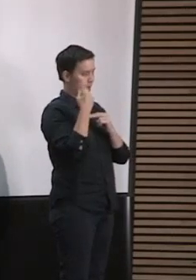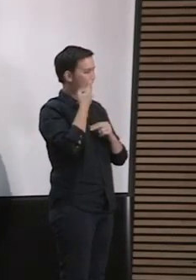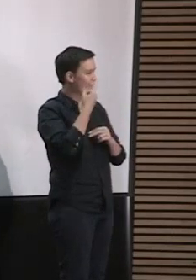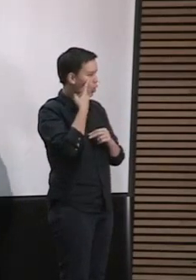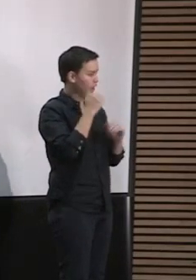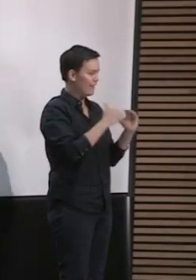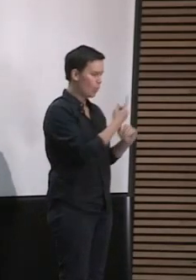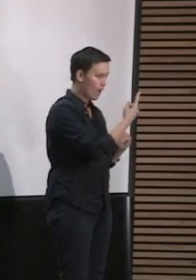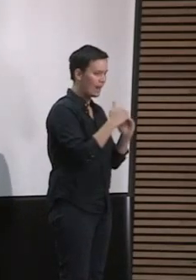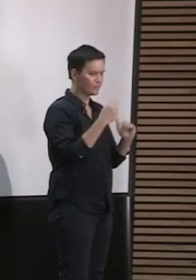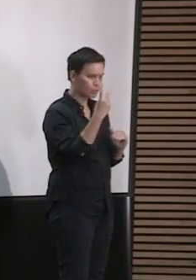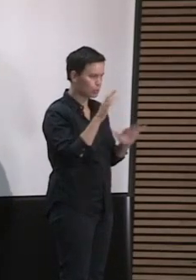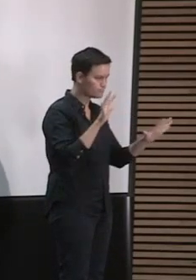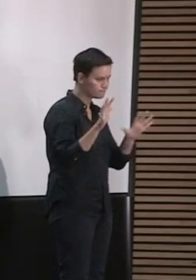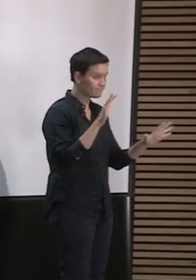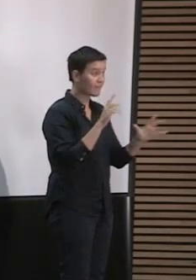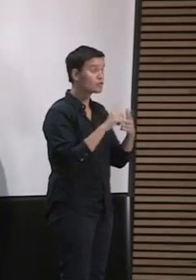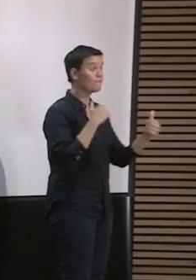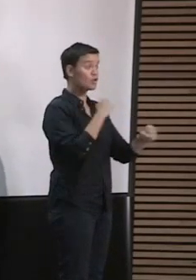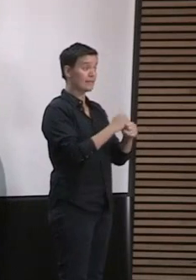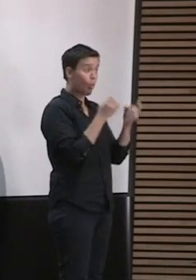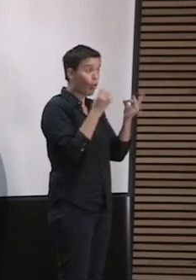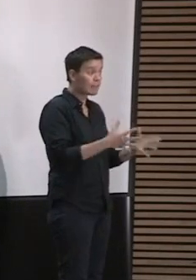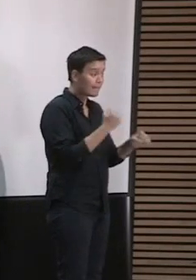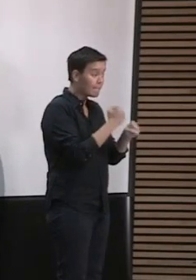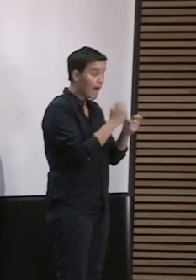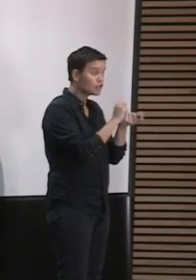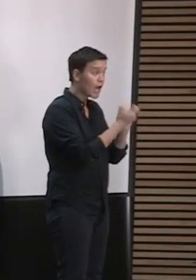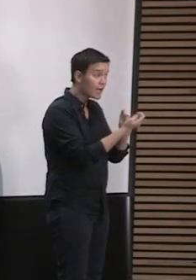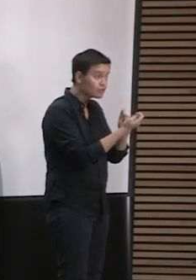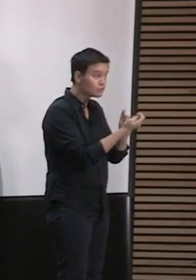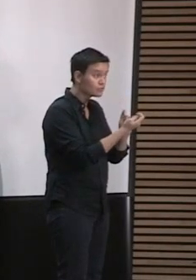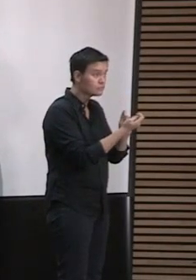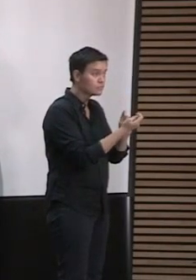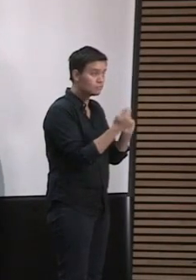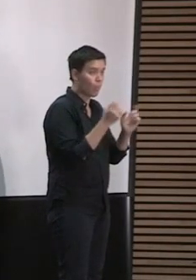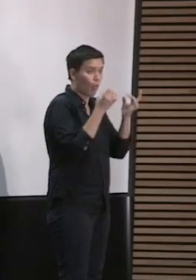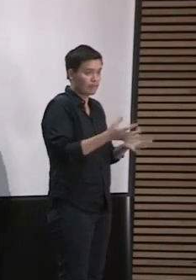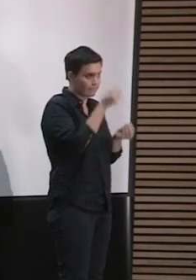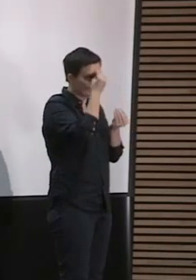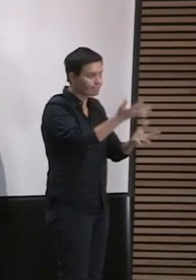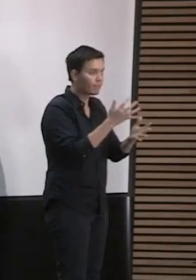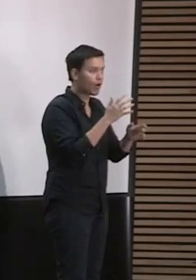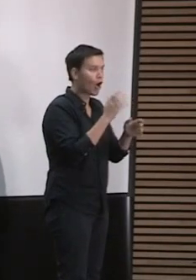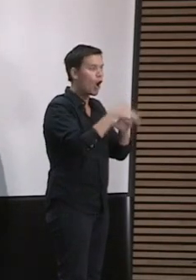support a clear understanding of what different levels were at and what's required. We have added masks to that plan.